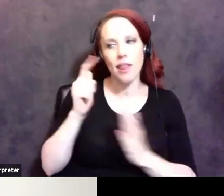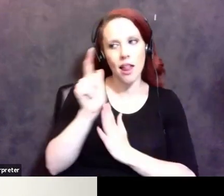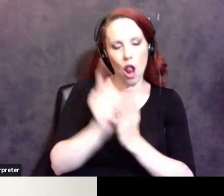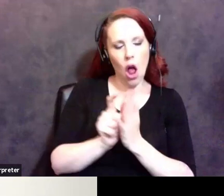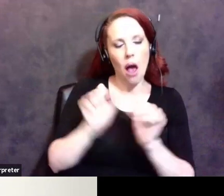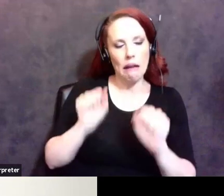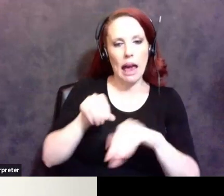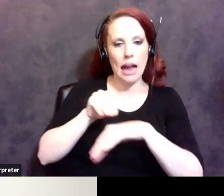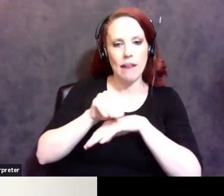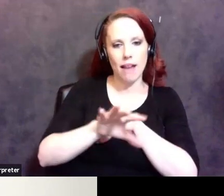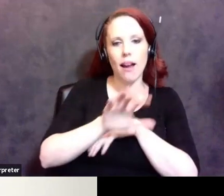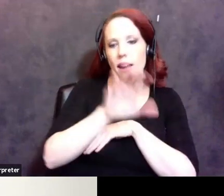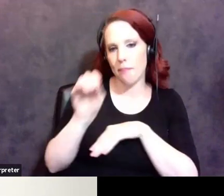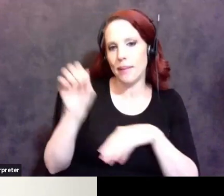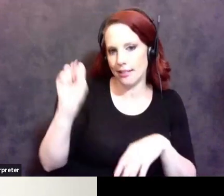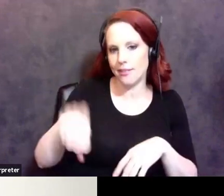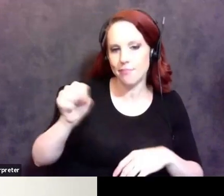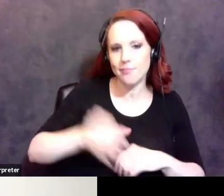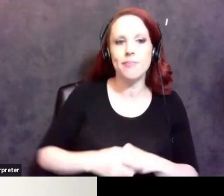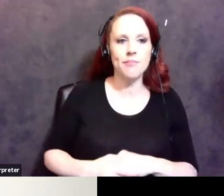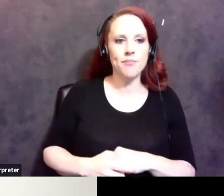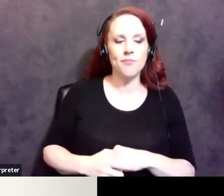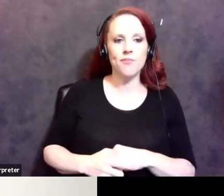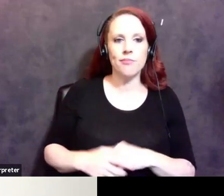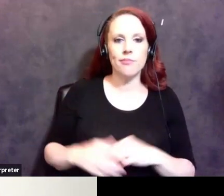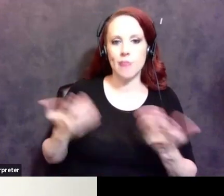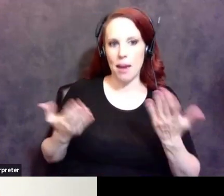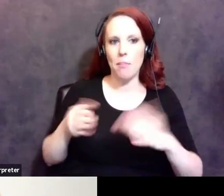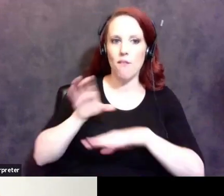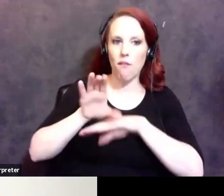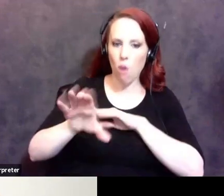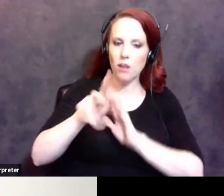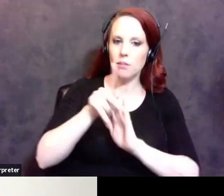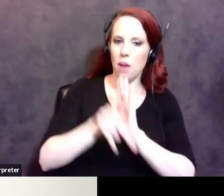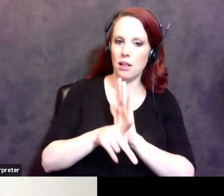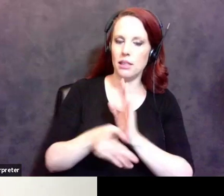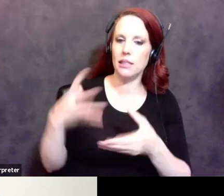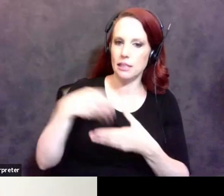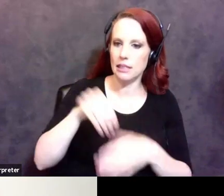inside companies and that can force policies internally but then there is an additional